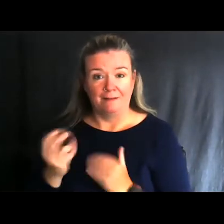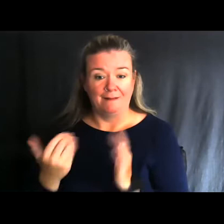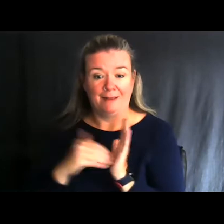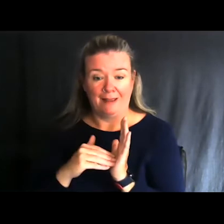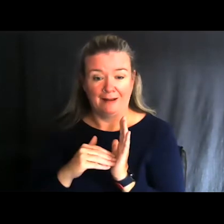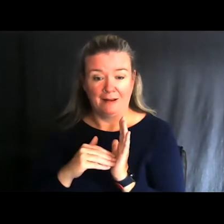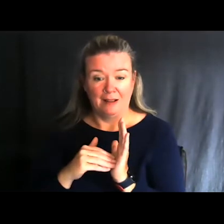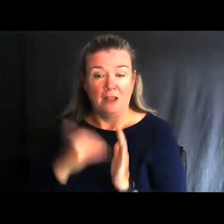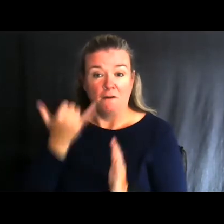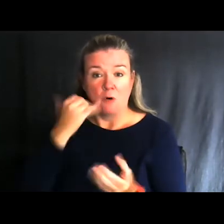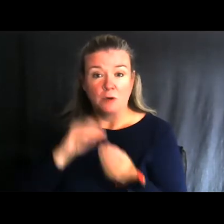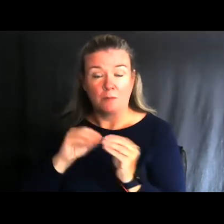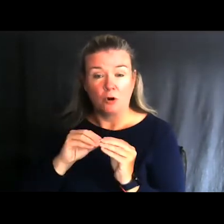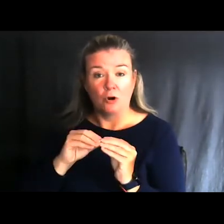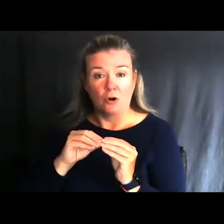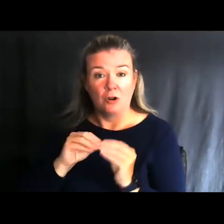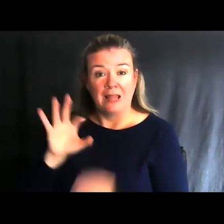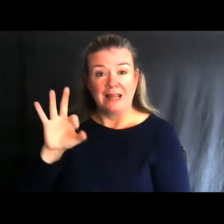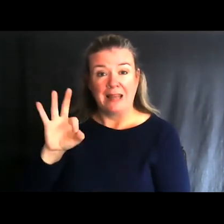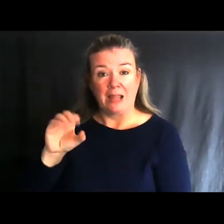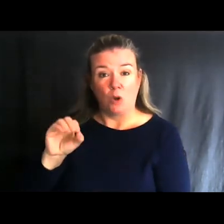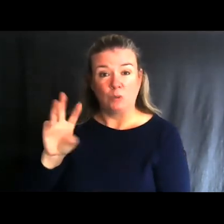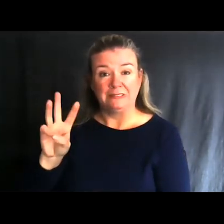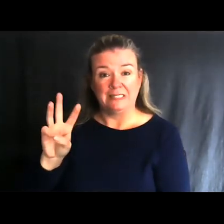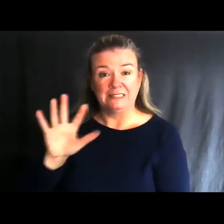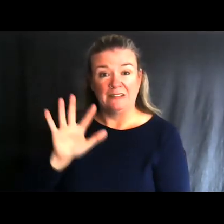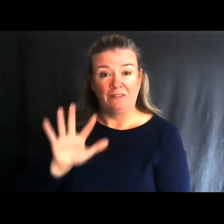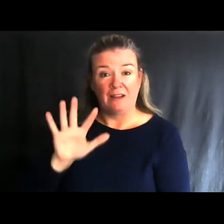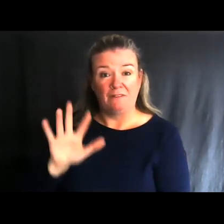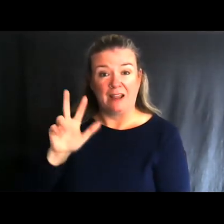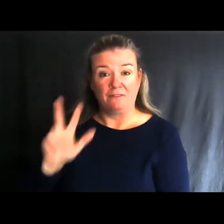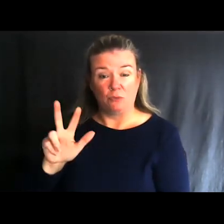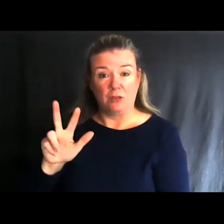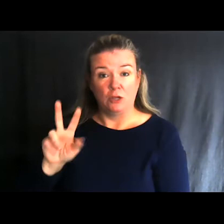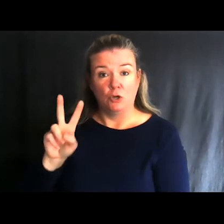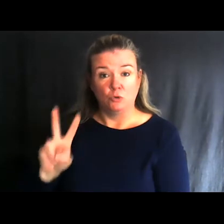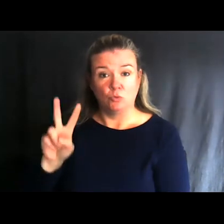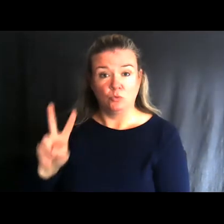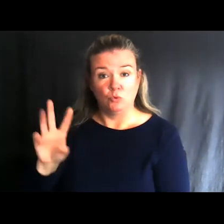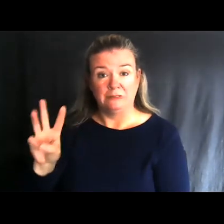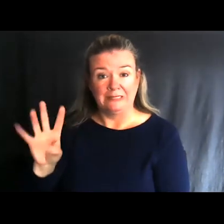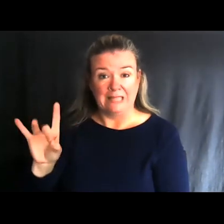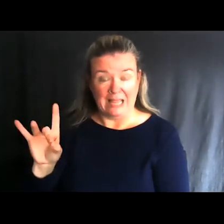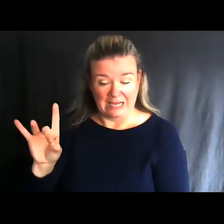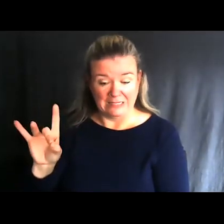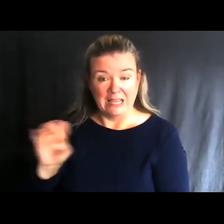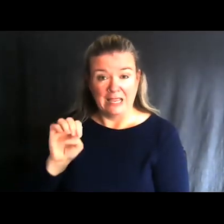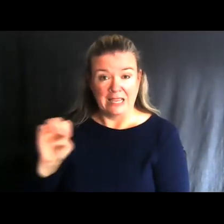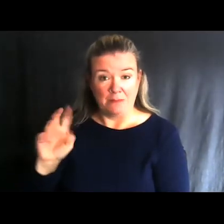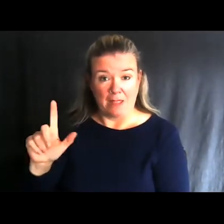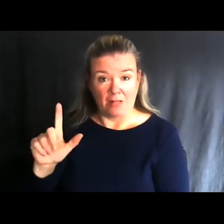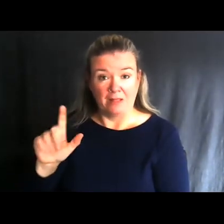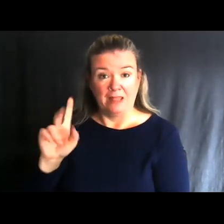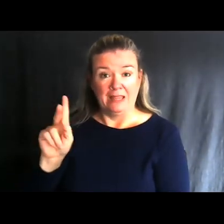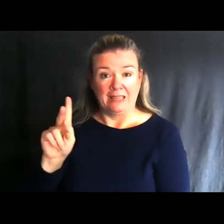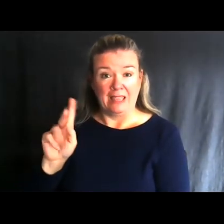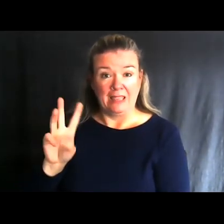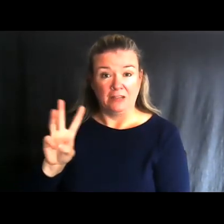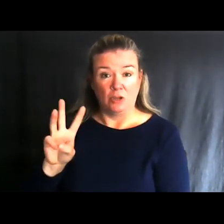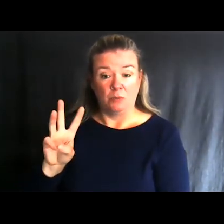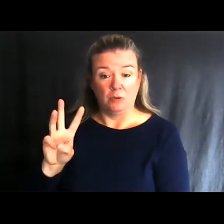My phone number is 906-553-2268, or my email is kwbuck@icloud.com.